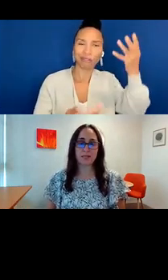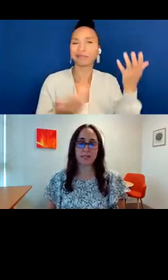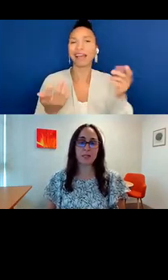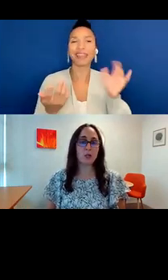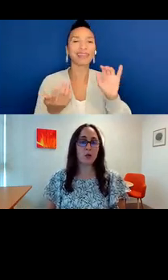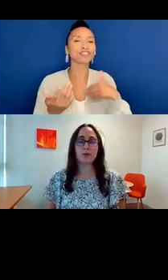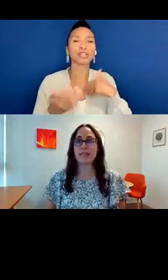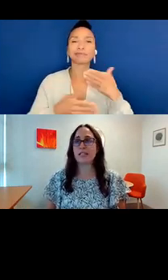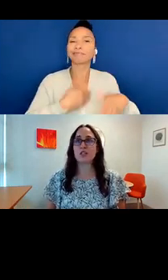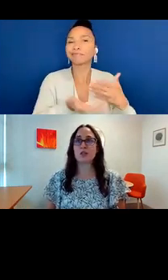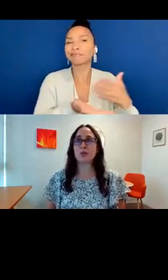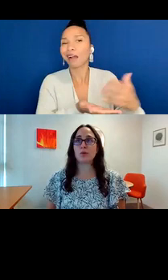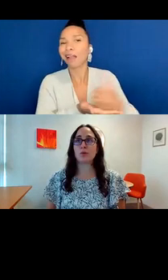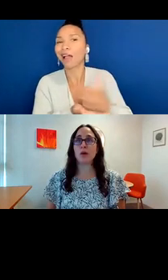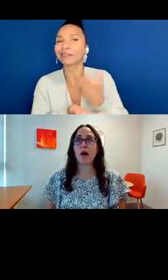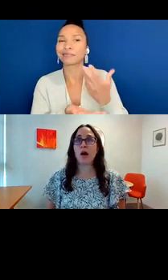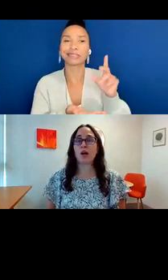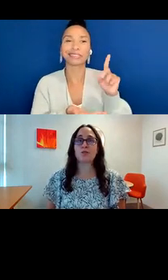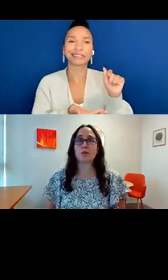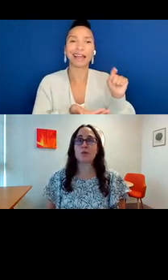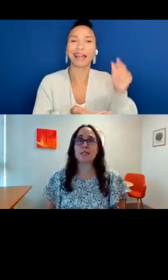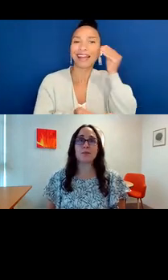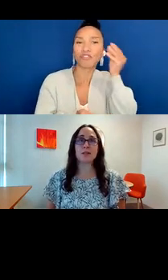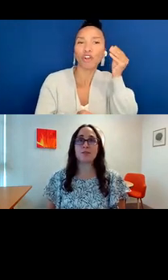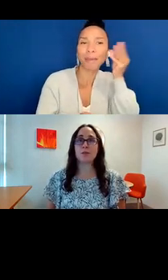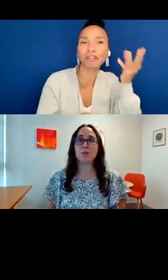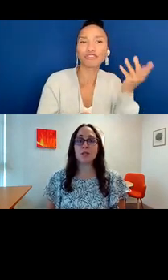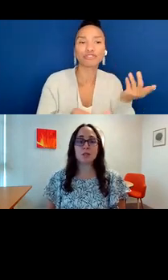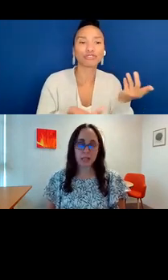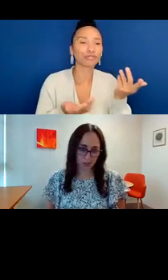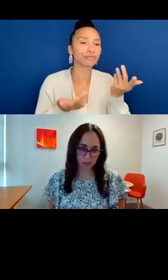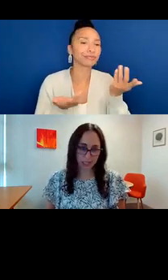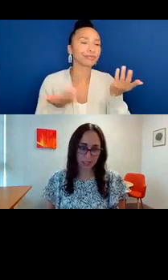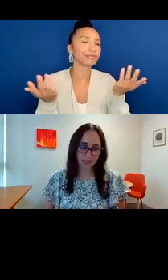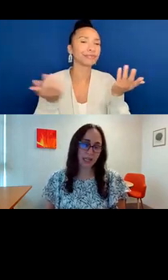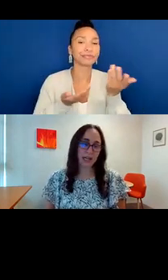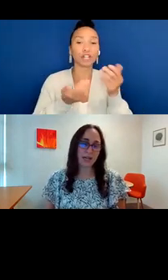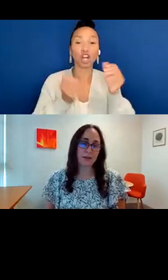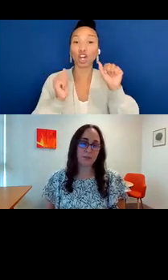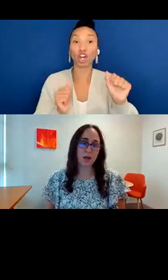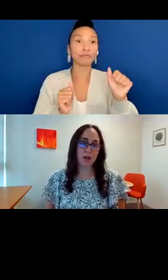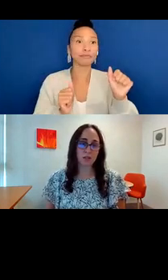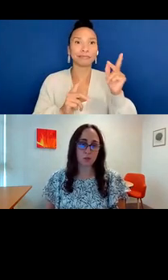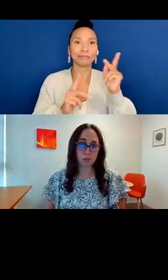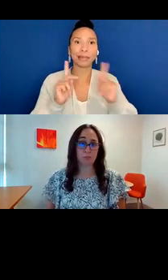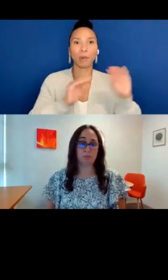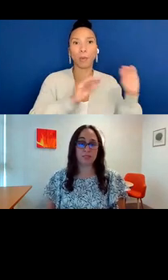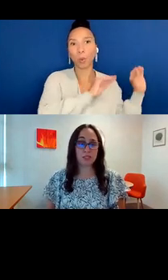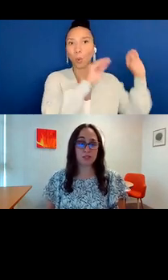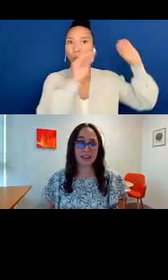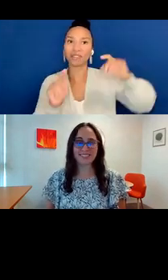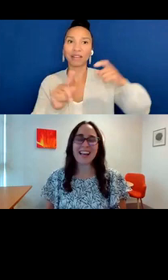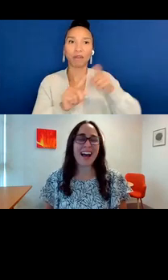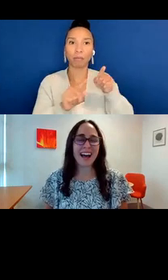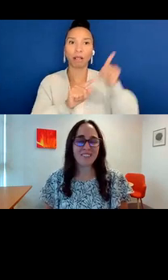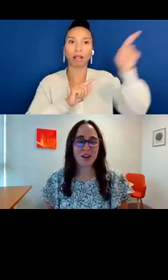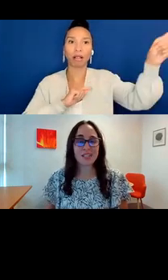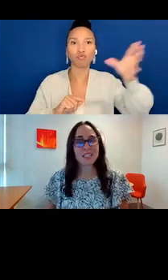So that could be related to are folks coming from a rural area? Didn't mean to do that.